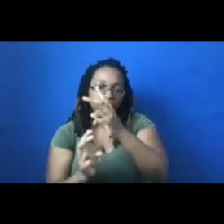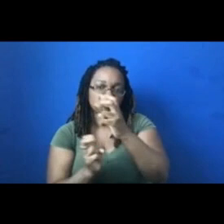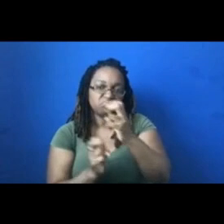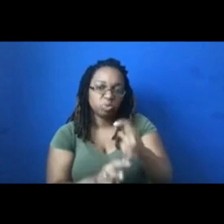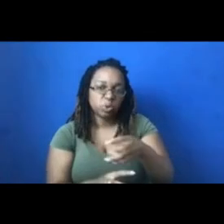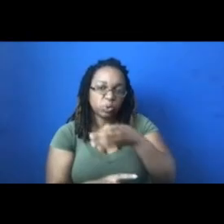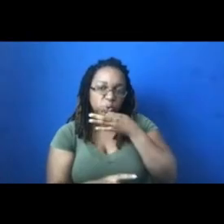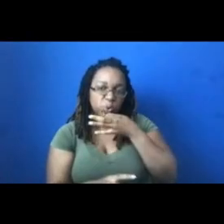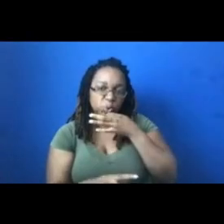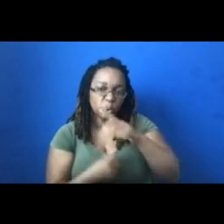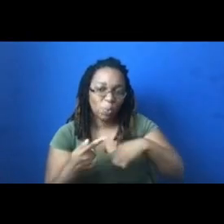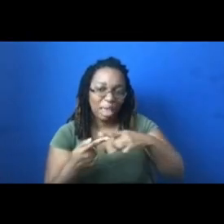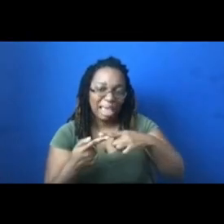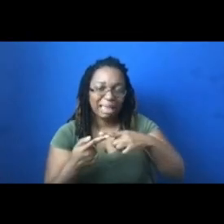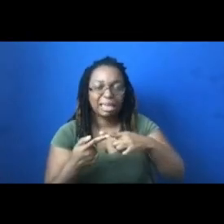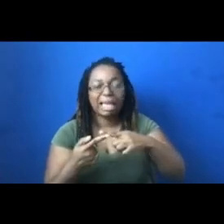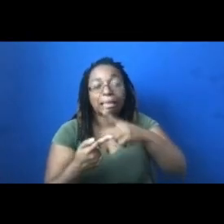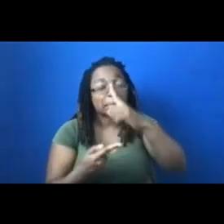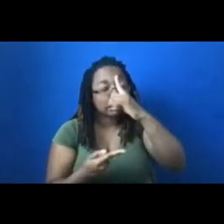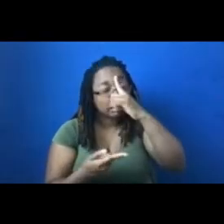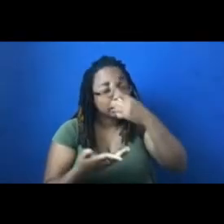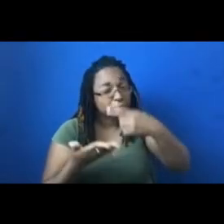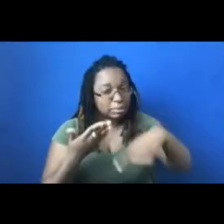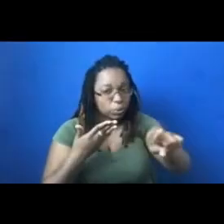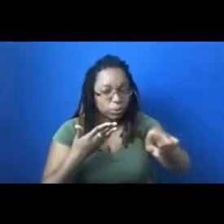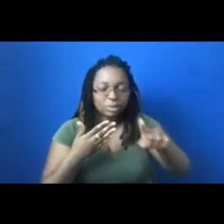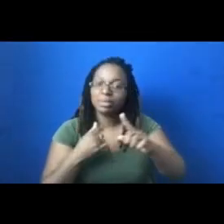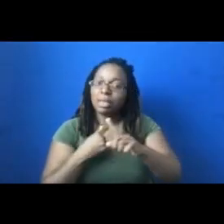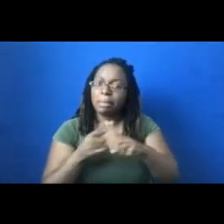you have any questions reach out to us. And we will certainly